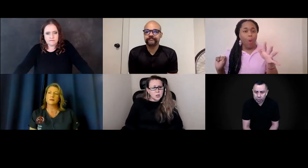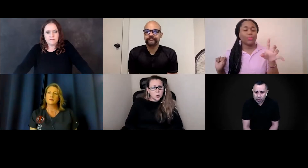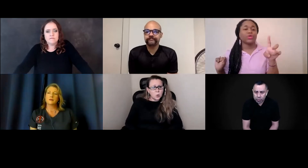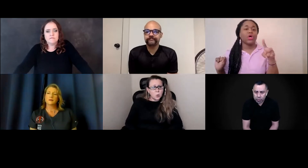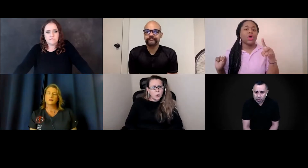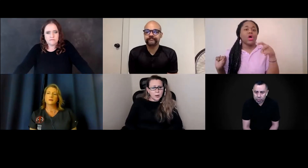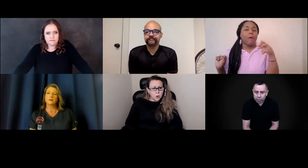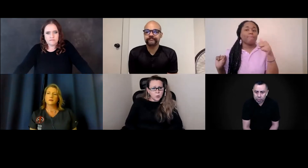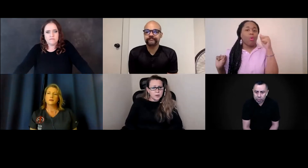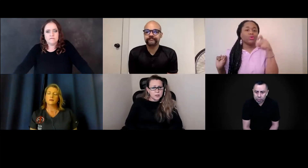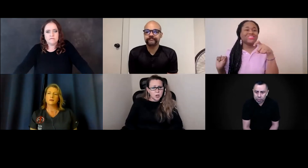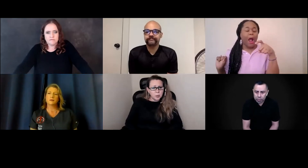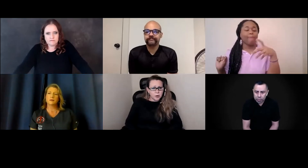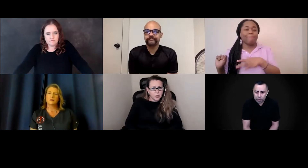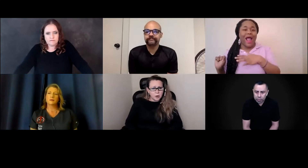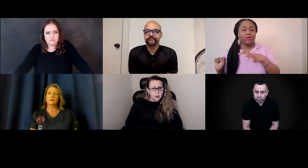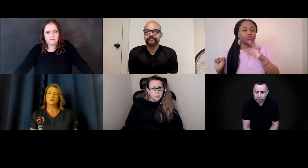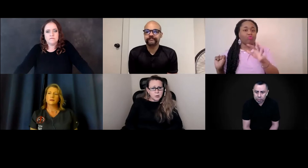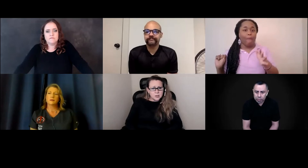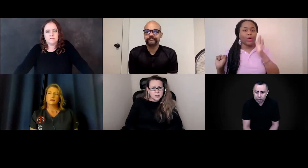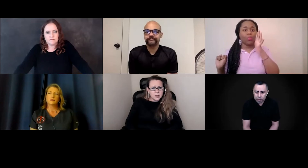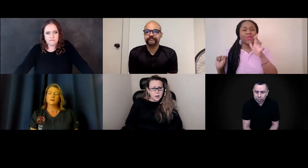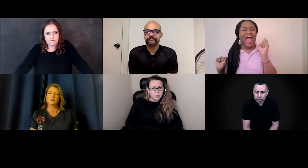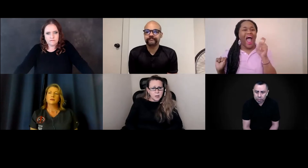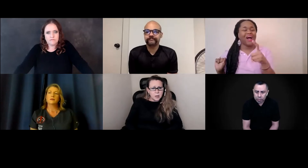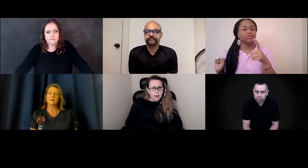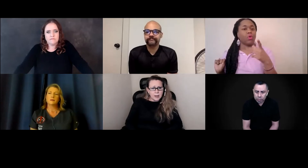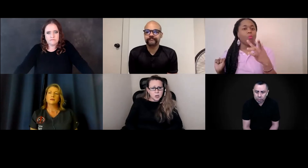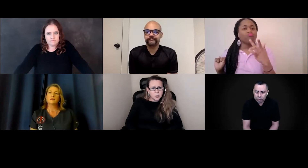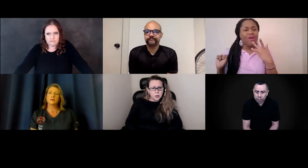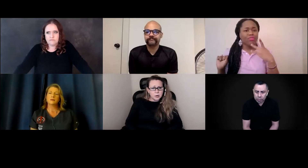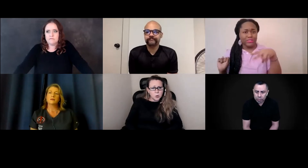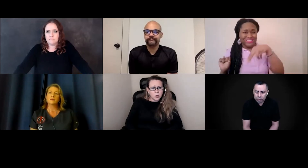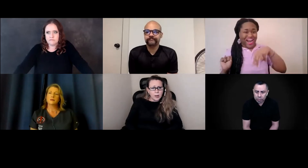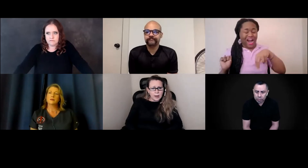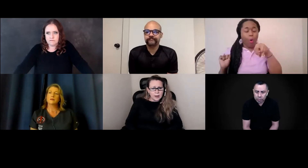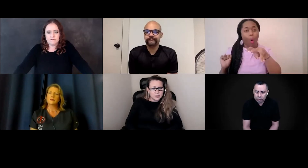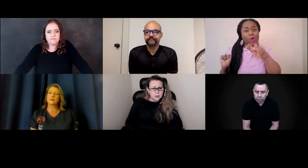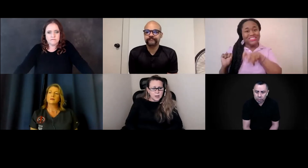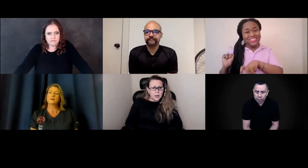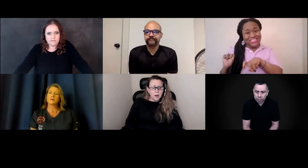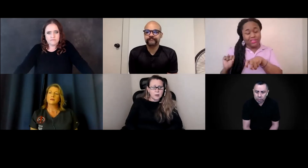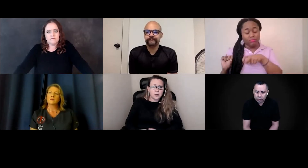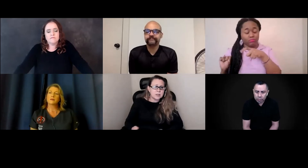So when I work with an interpreter, most of the time my interpreters will ask, for example,